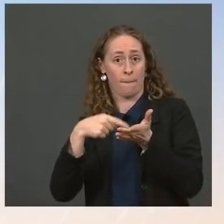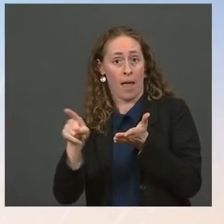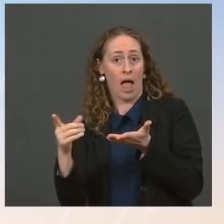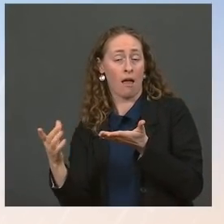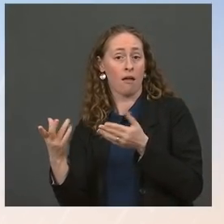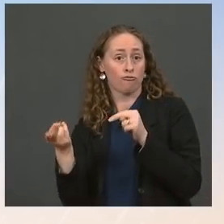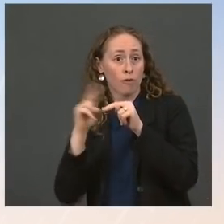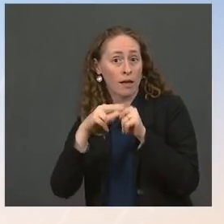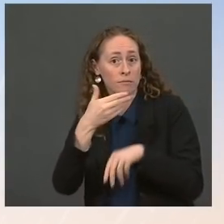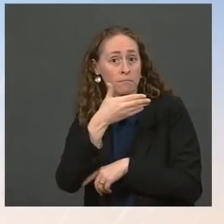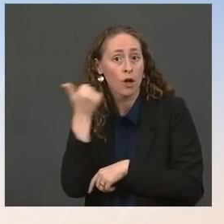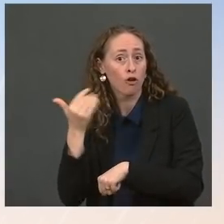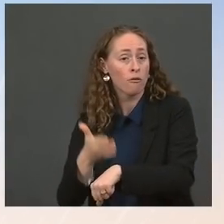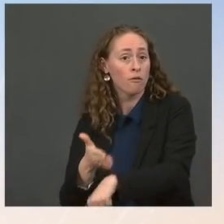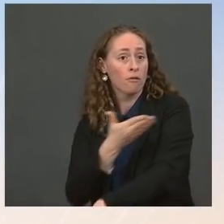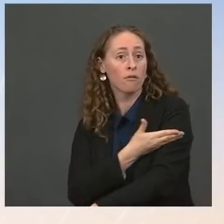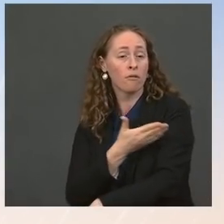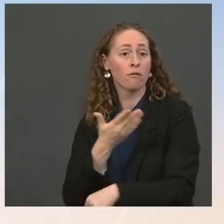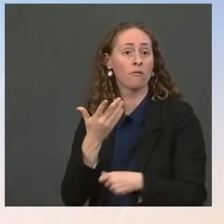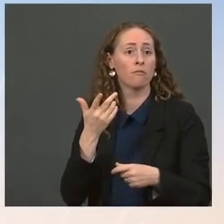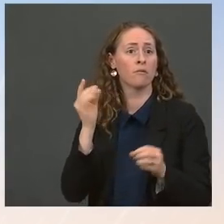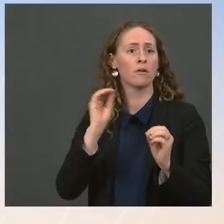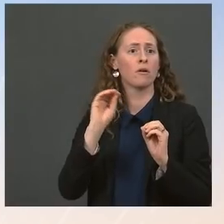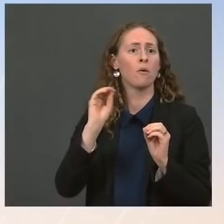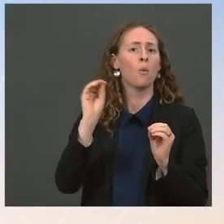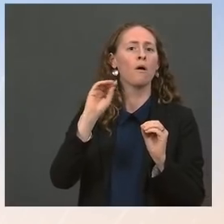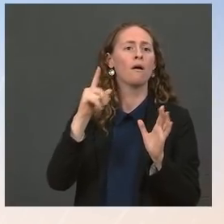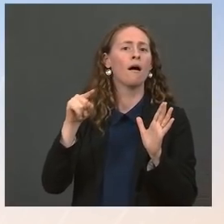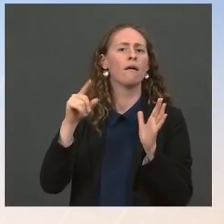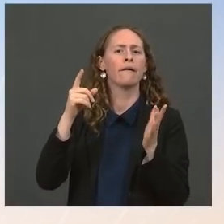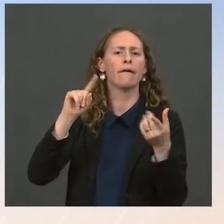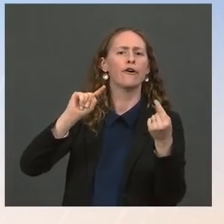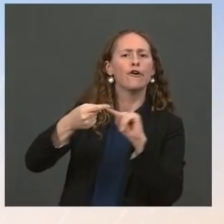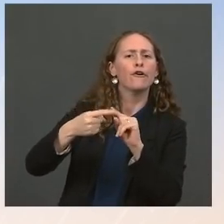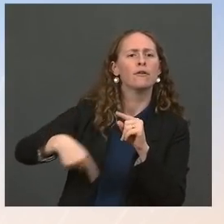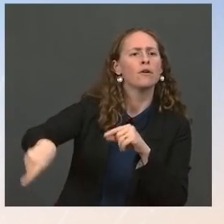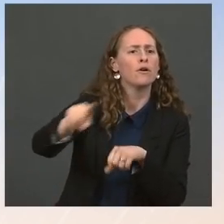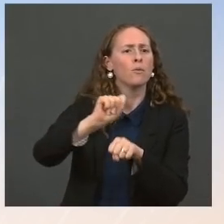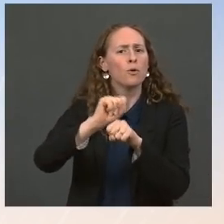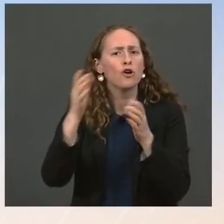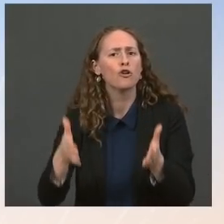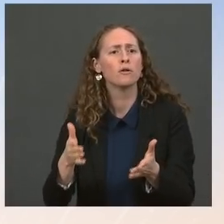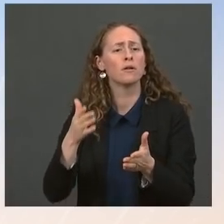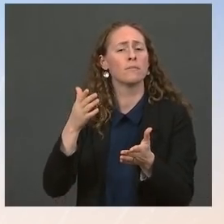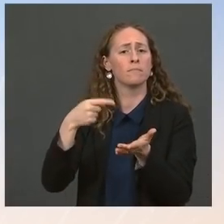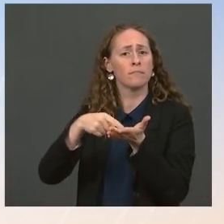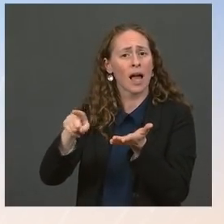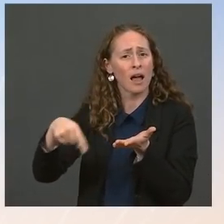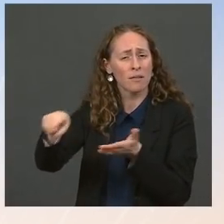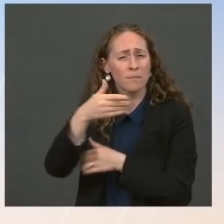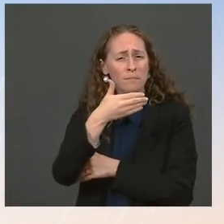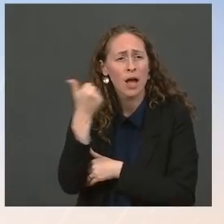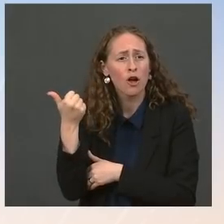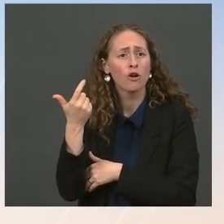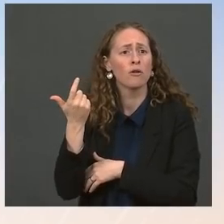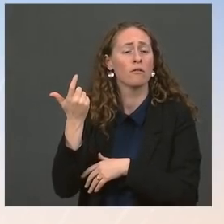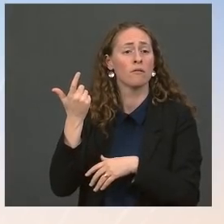or that there might be some kind of either pay raise or other labor assurances for those that are going to have to work these extra hours? Ms. Psaki: I think you're very familiar, Ed,